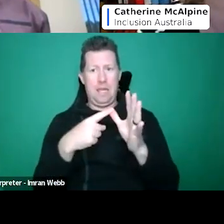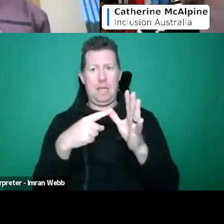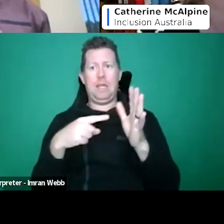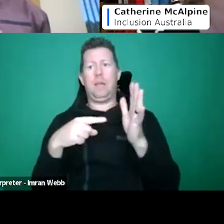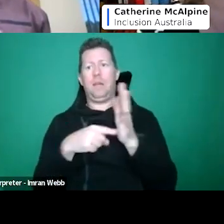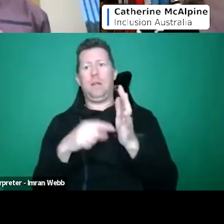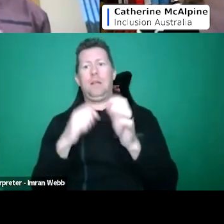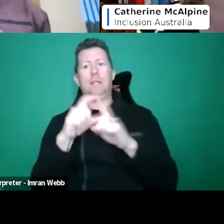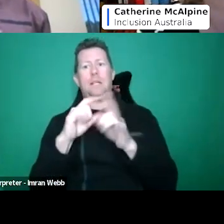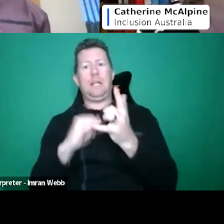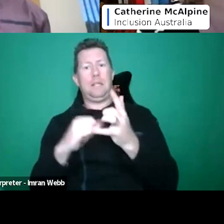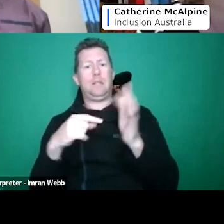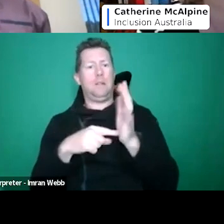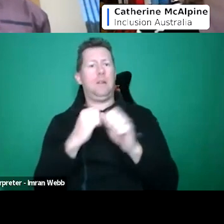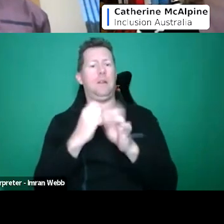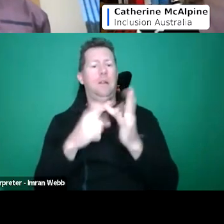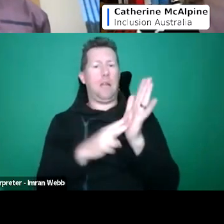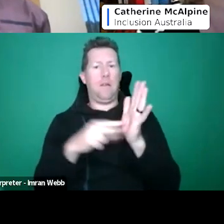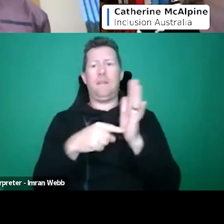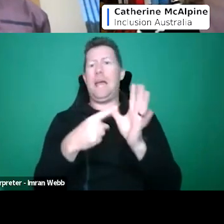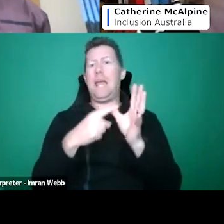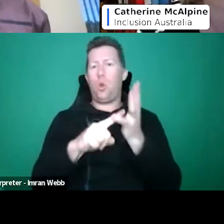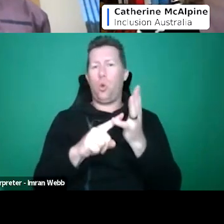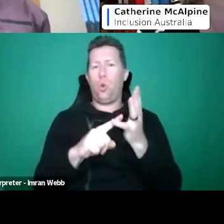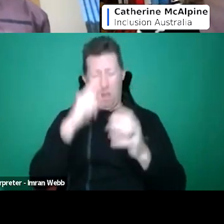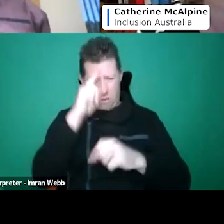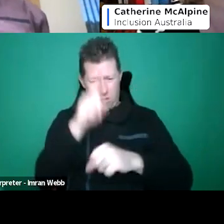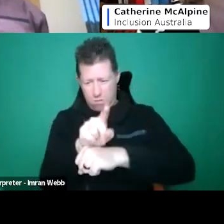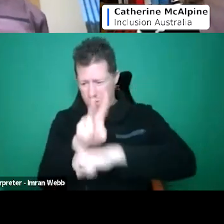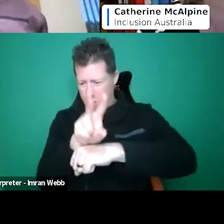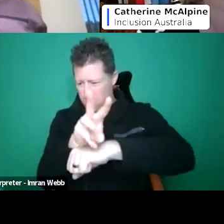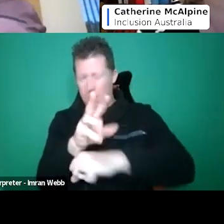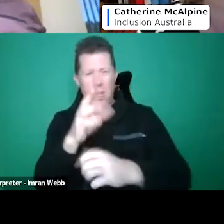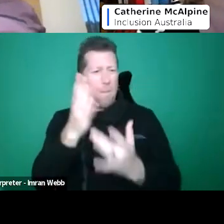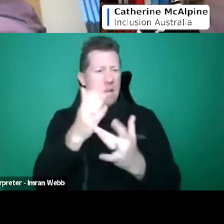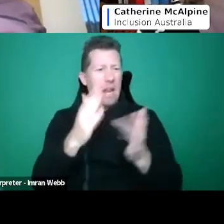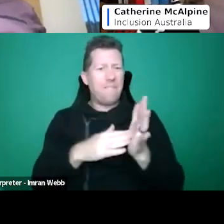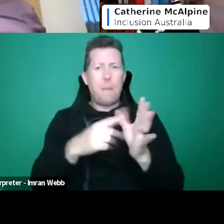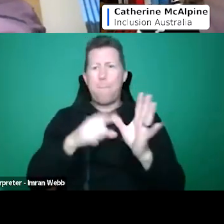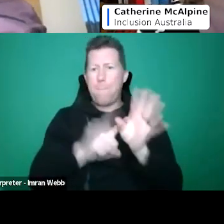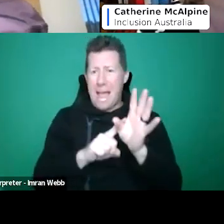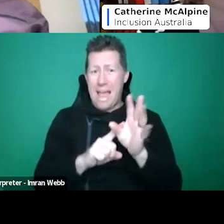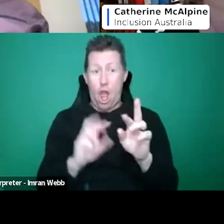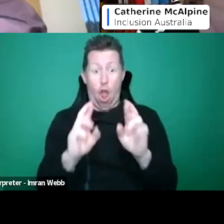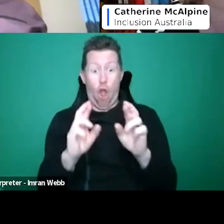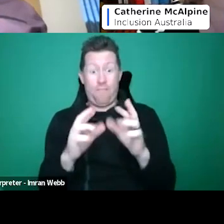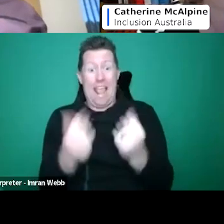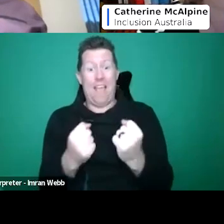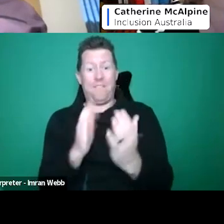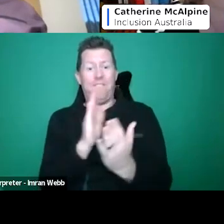will include somewhere in the next couple of weeks or so, so mid-may some factsheets on the charter.